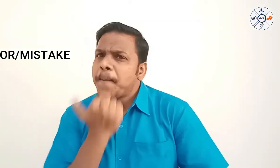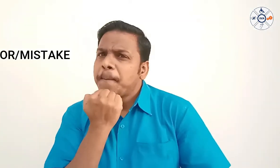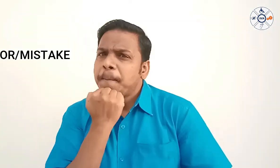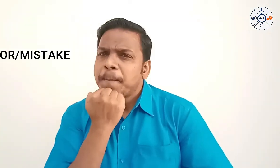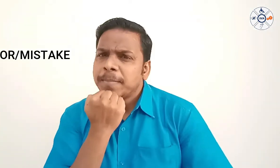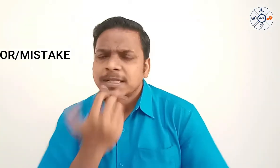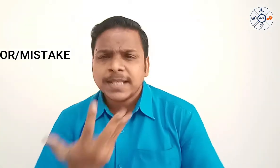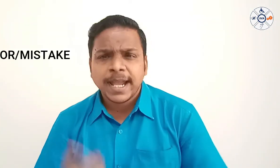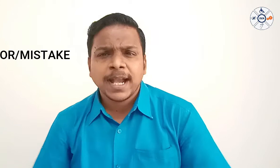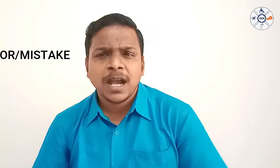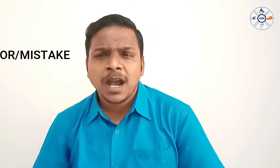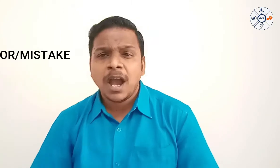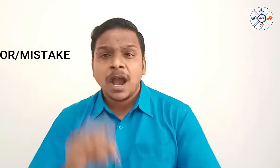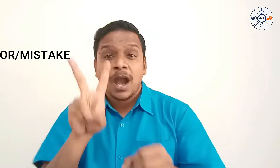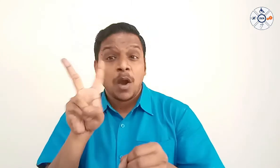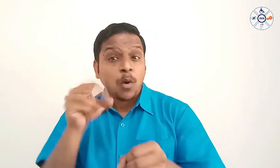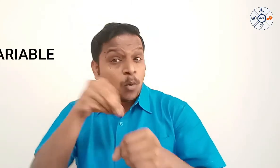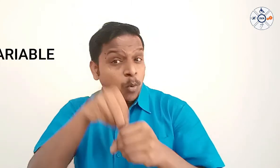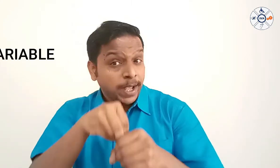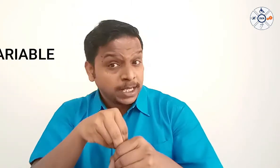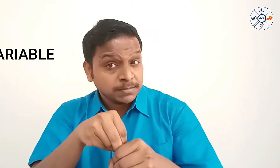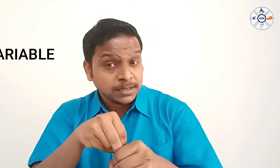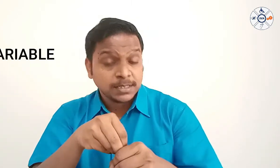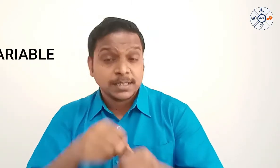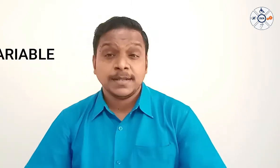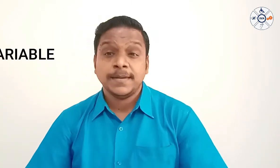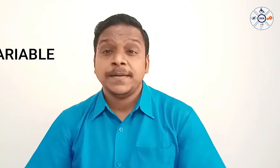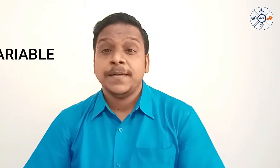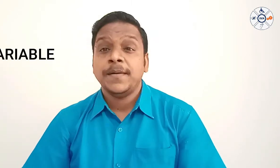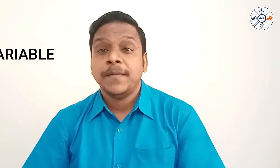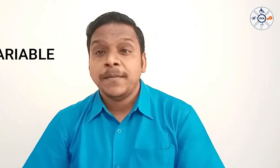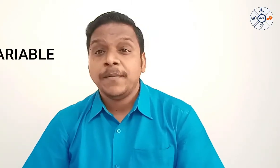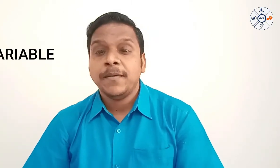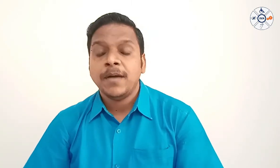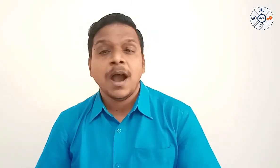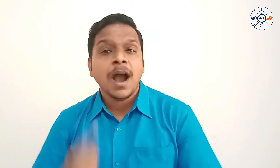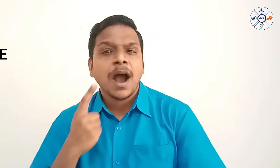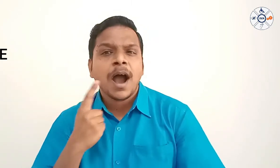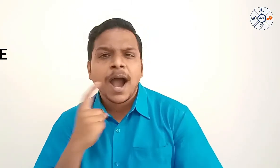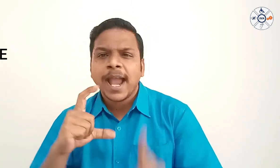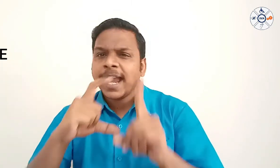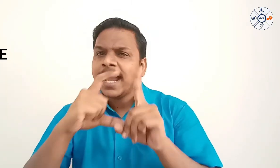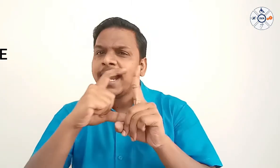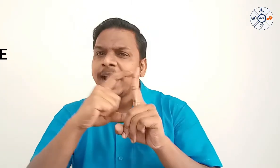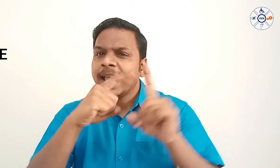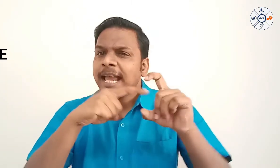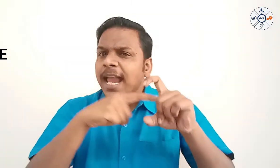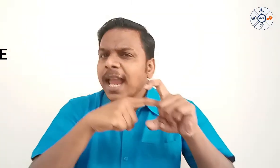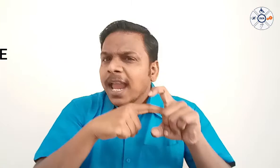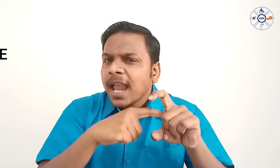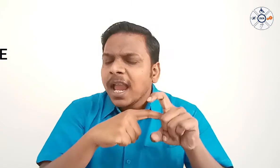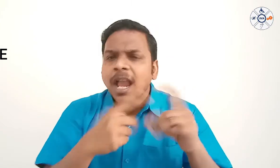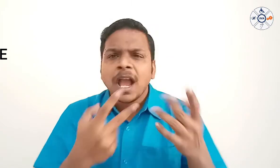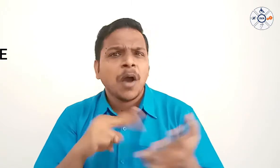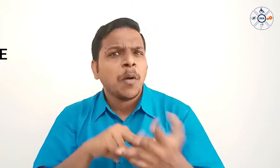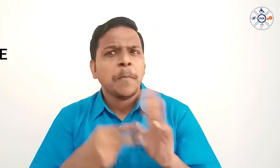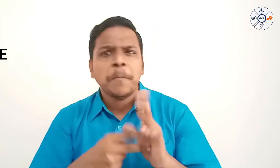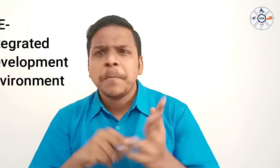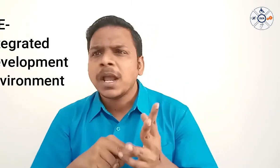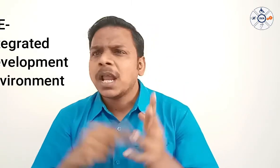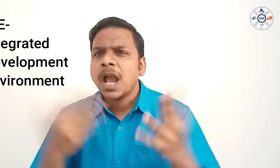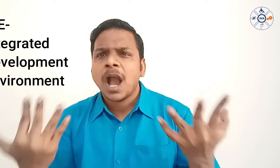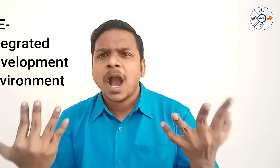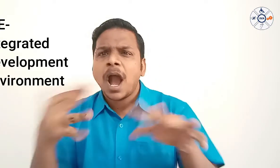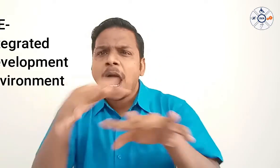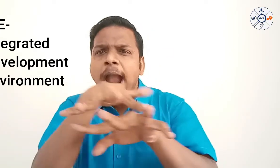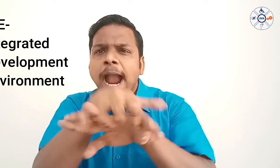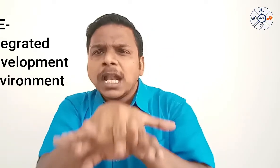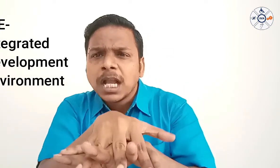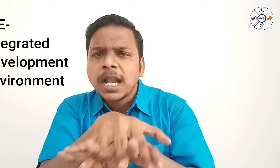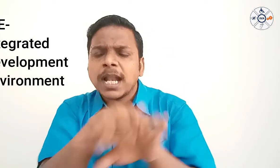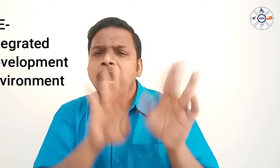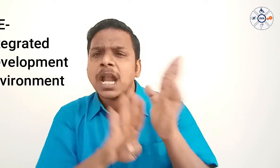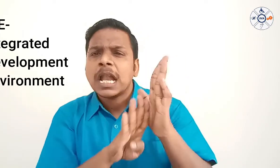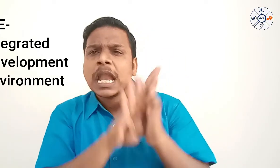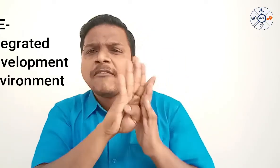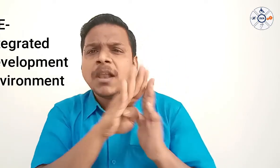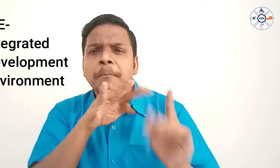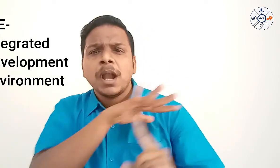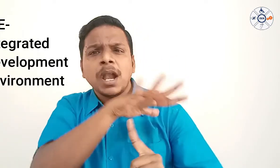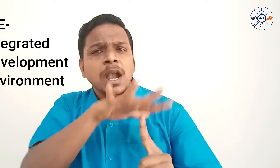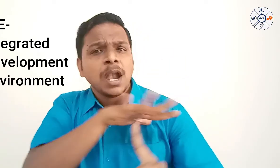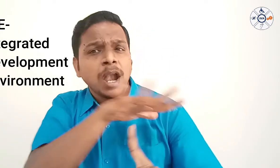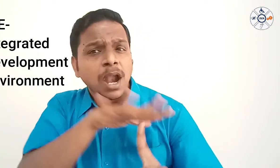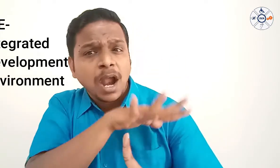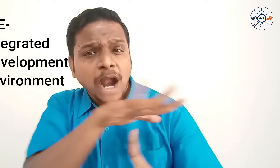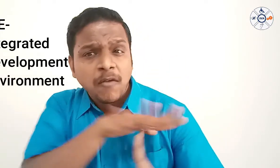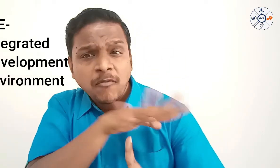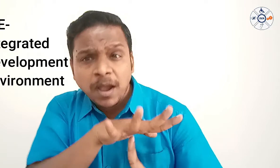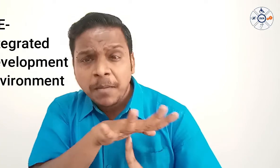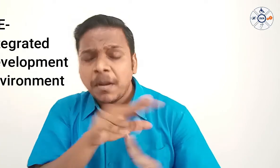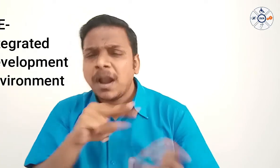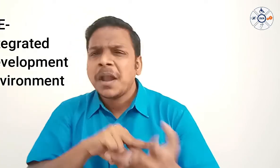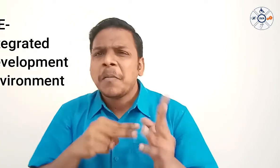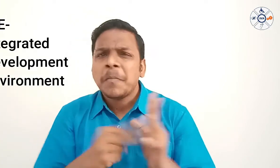variable IDE - Integrated Development Environment